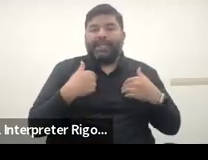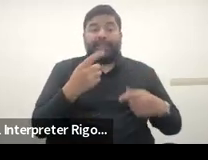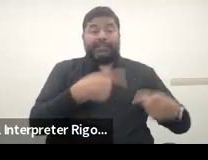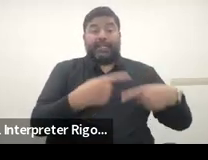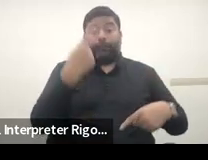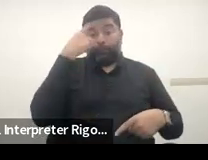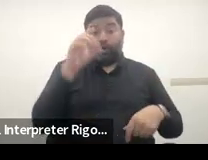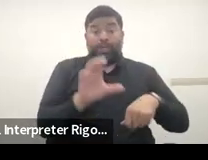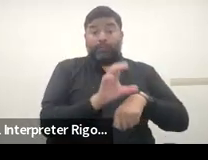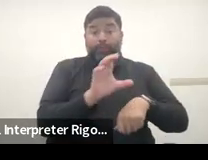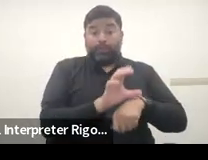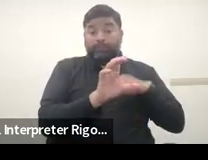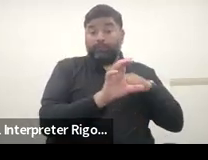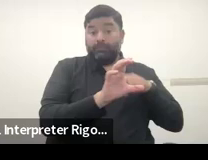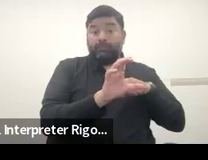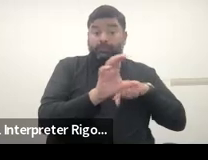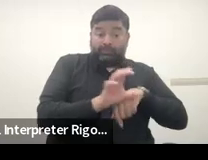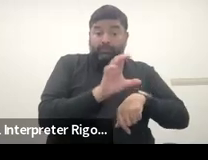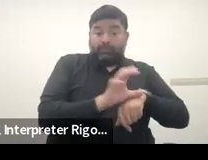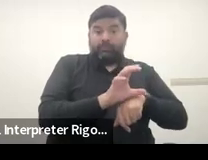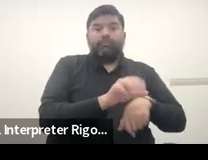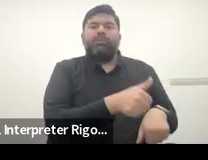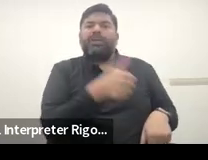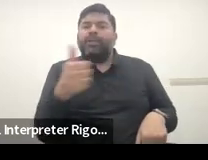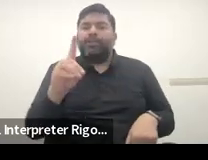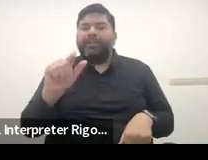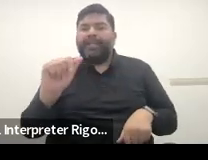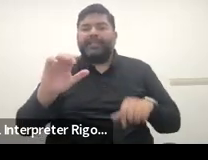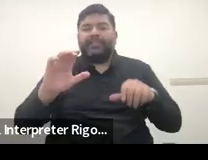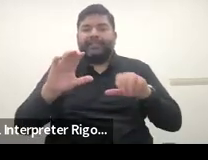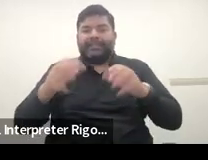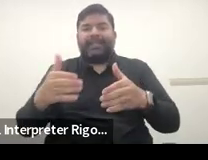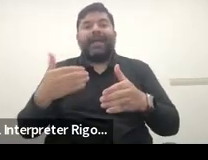using the C handshape but another dataset may have a sign for computer but it uses to open